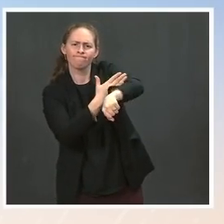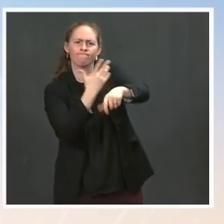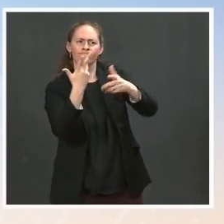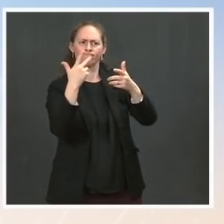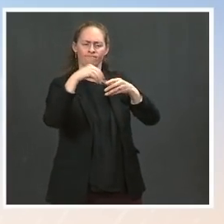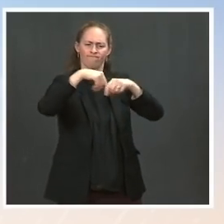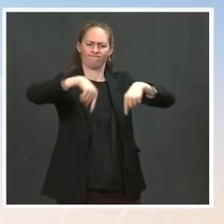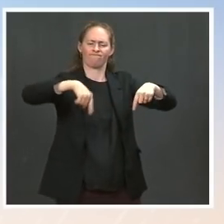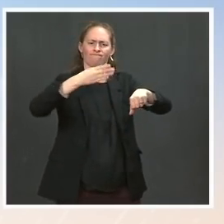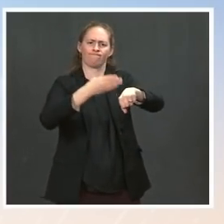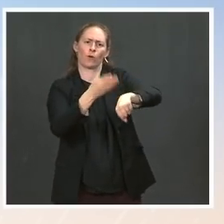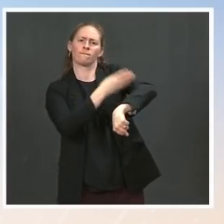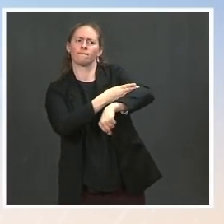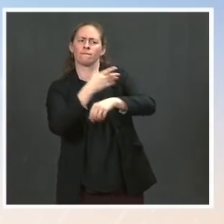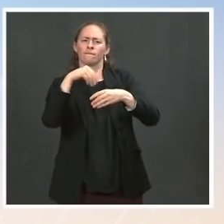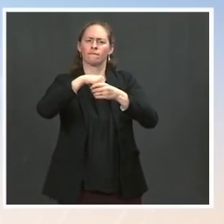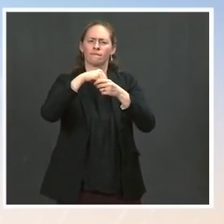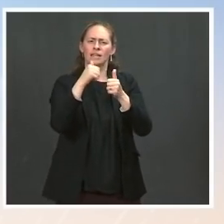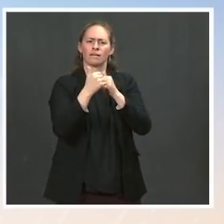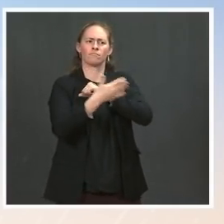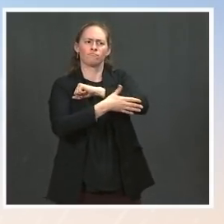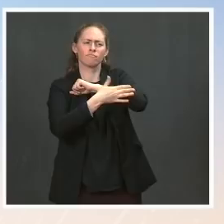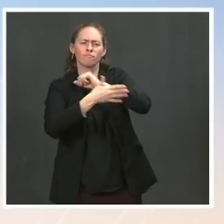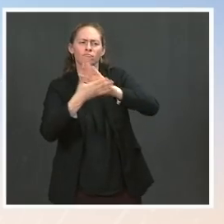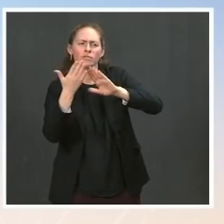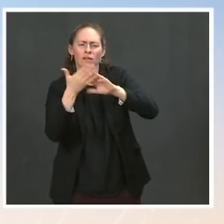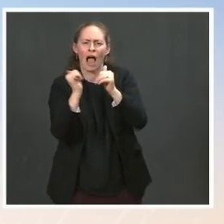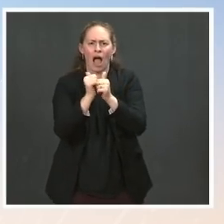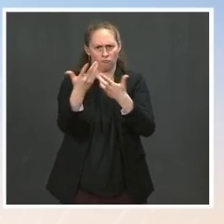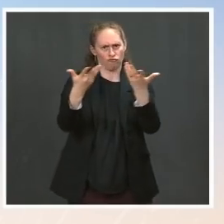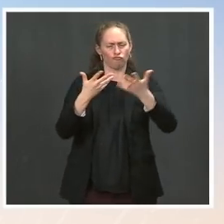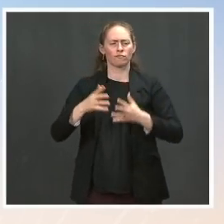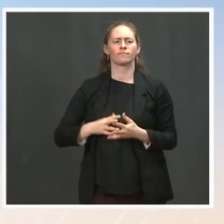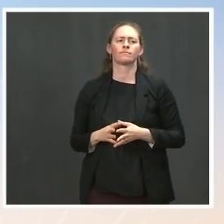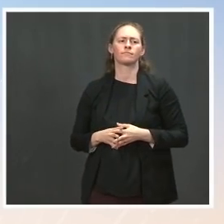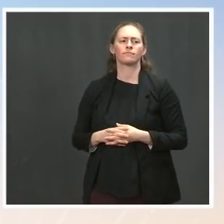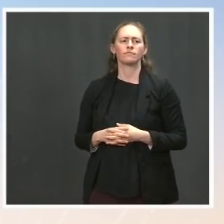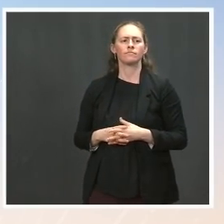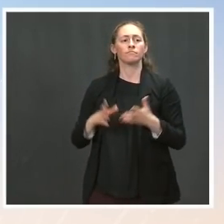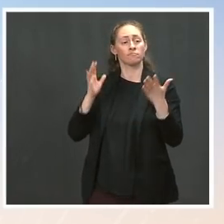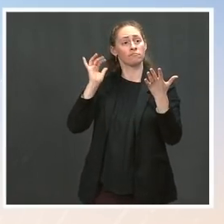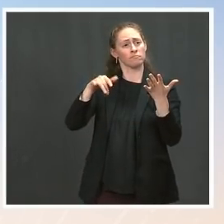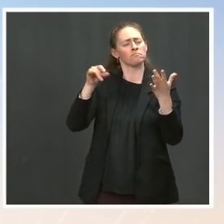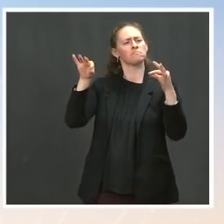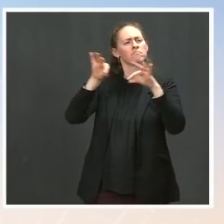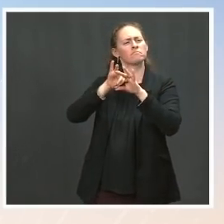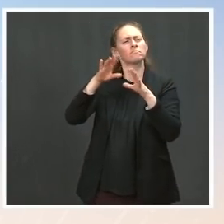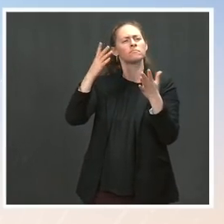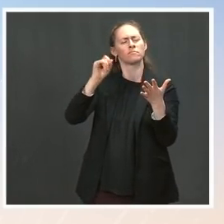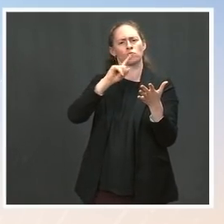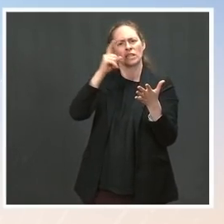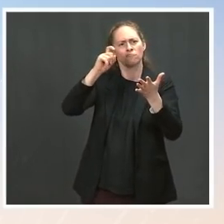He's proposed a way to pay for it, which is what he thinks the responsible thing is to do, and he hopes they'll come to the table with ideas.